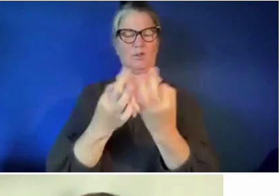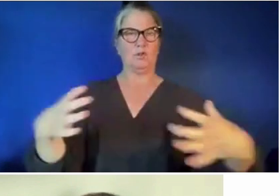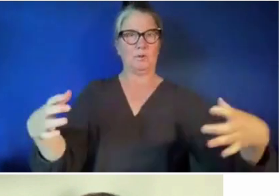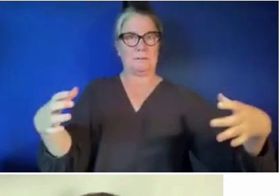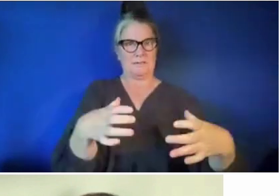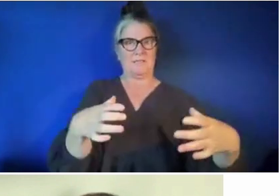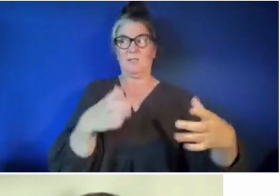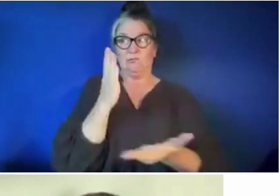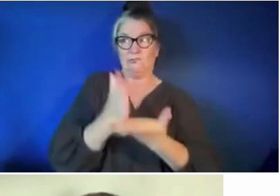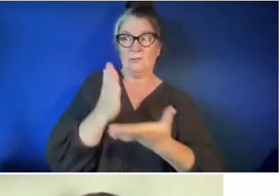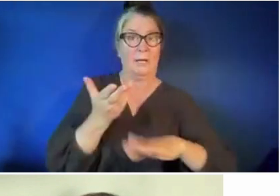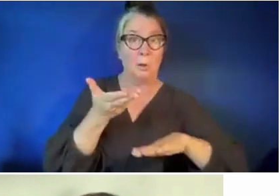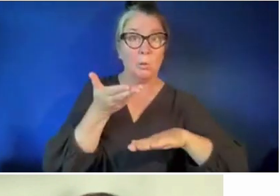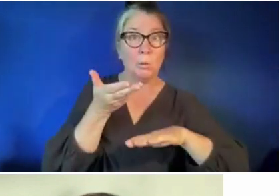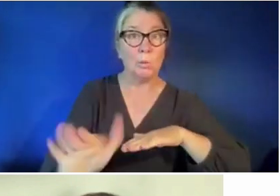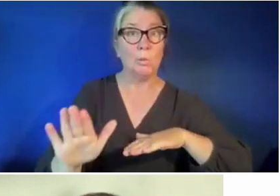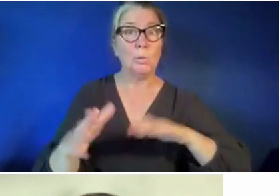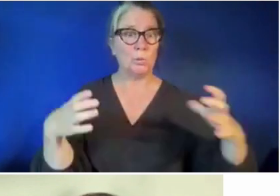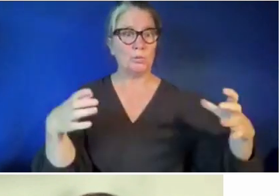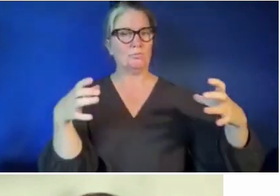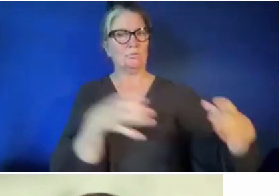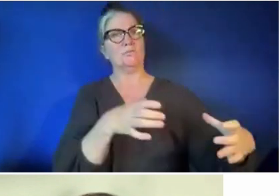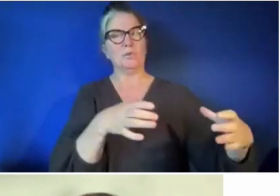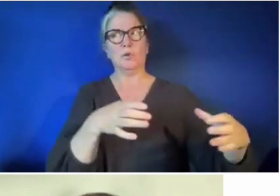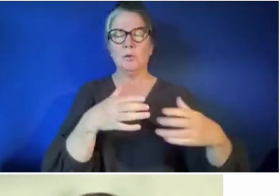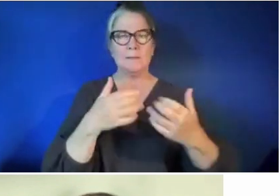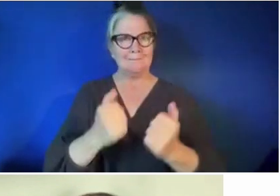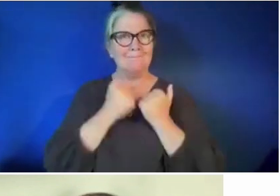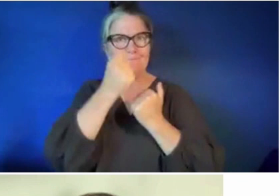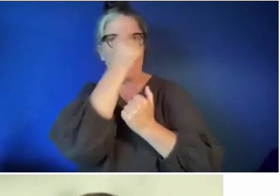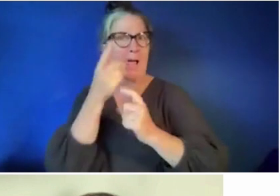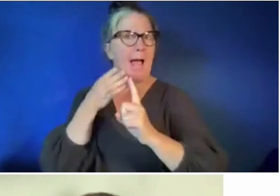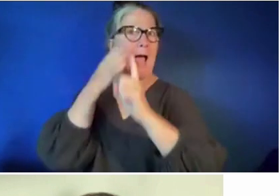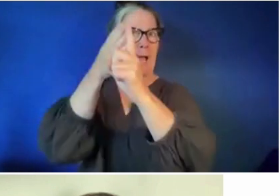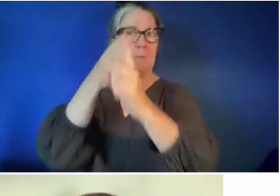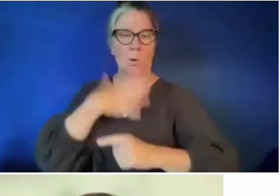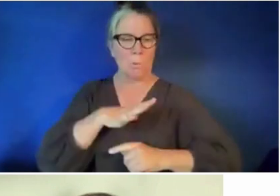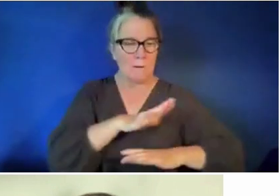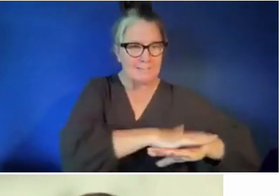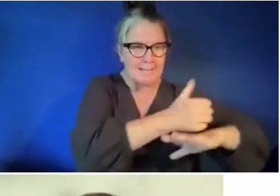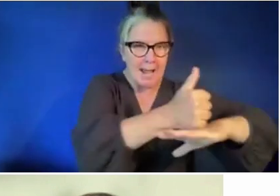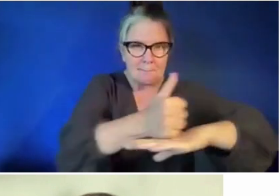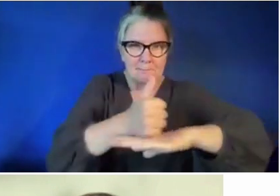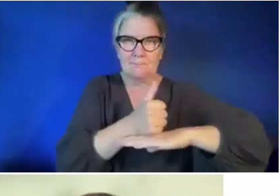to build the culture and set something that we as the agency wish to take forward.